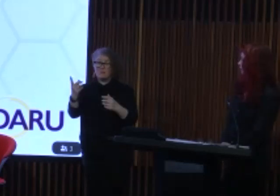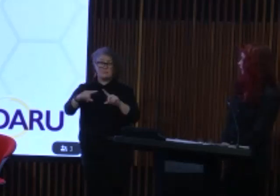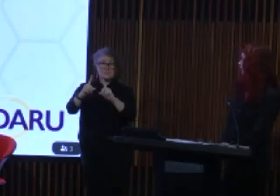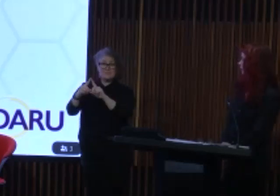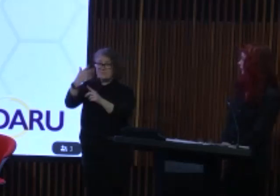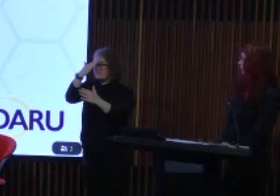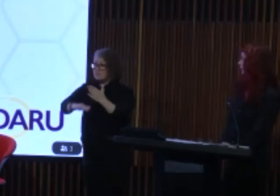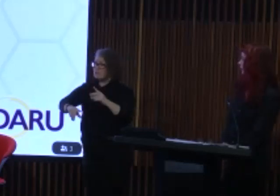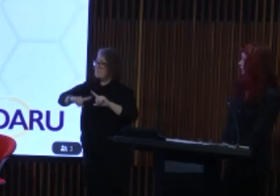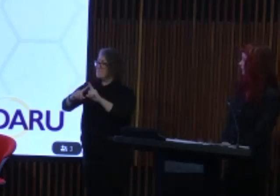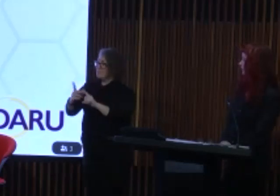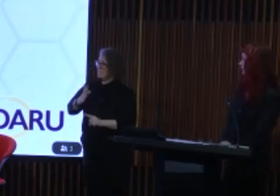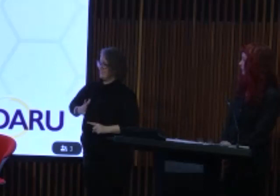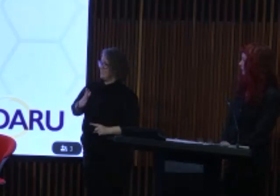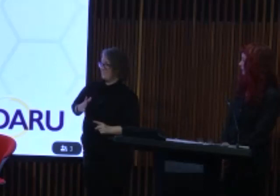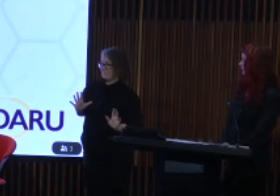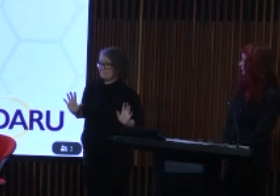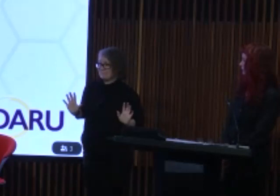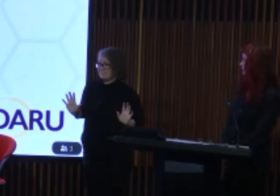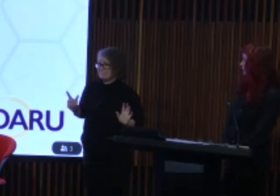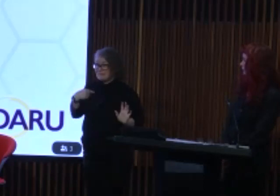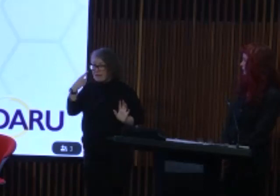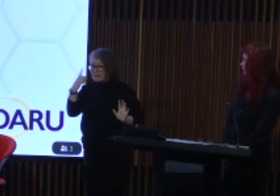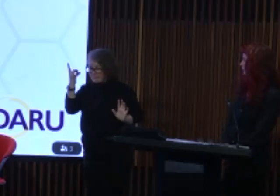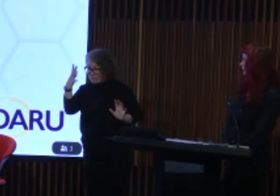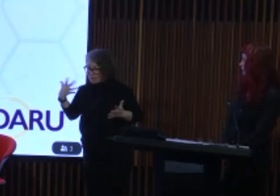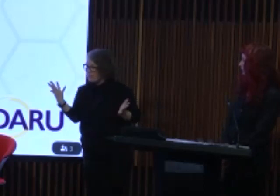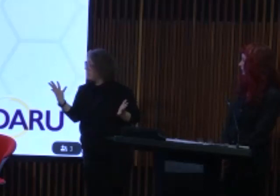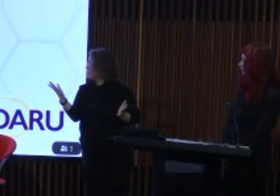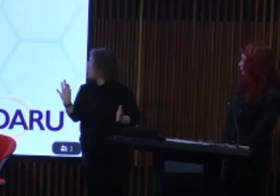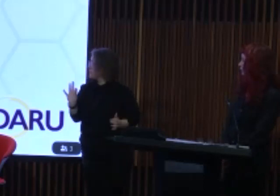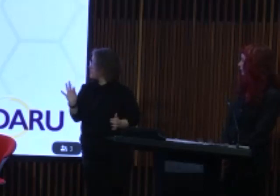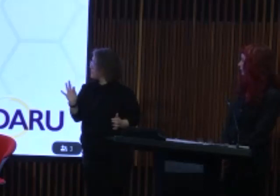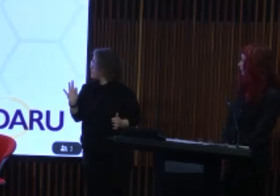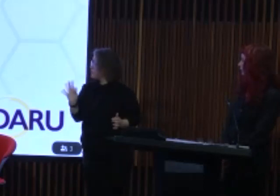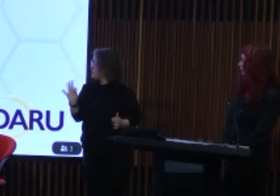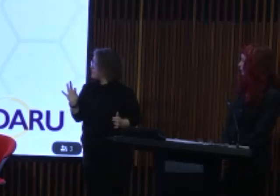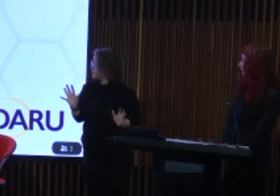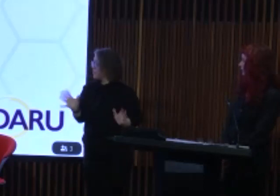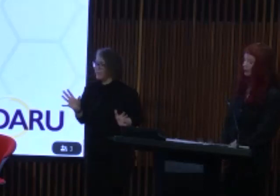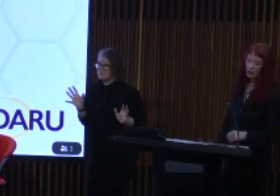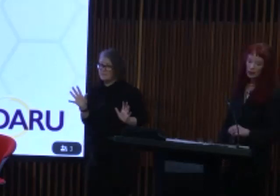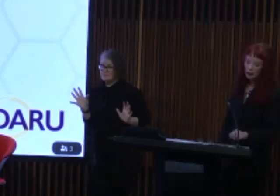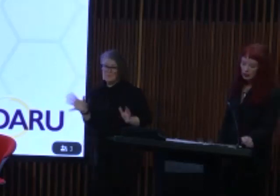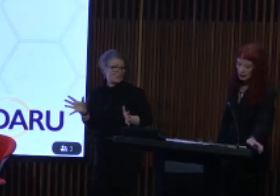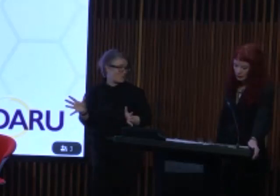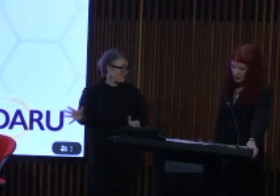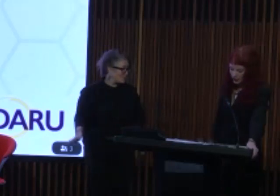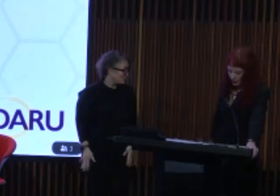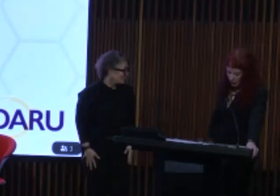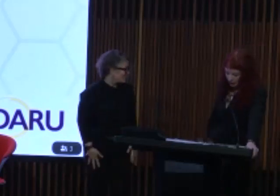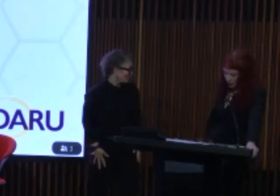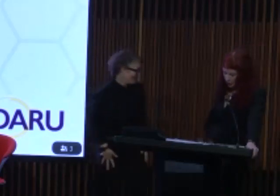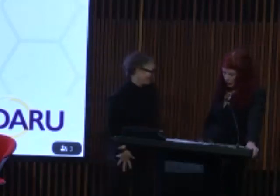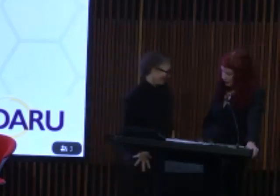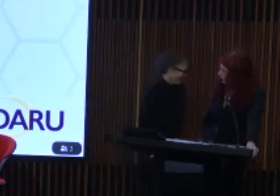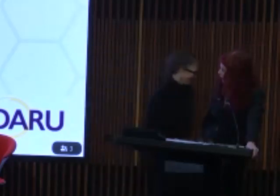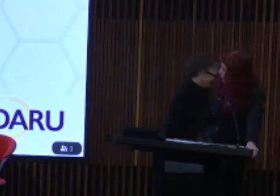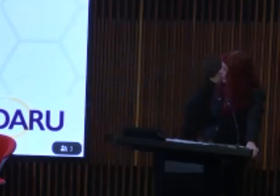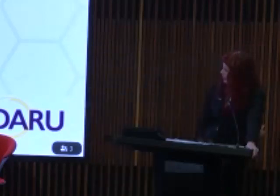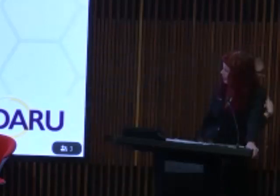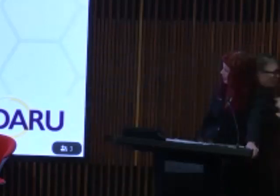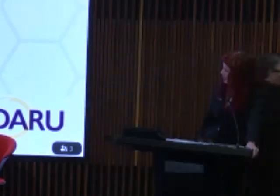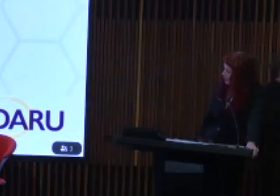so. I don't think I've forgotten anything. Lovely. Thank you Fiona, and Denise. Lucky